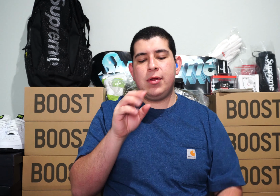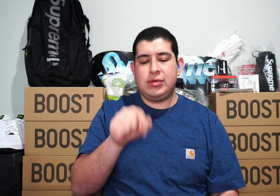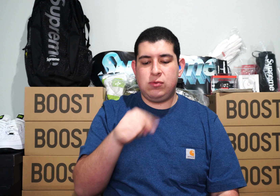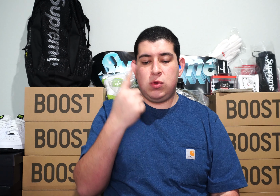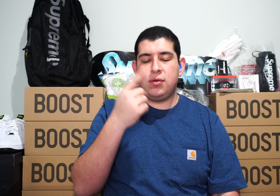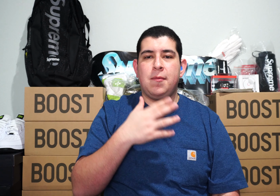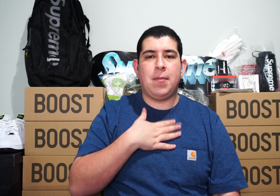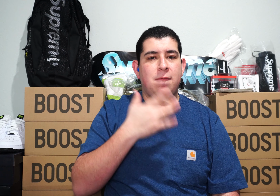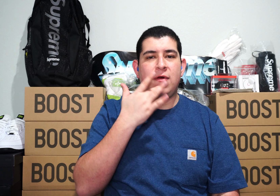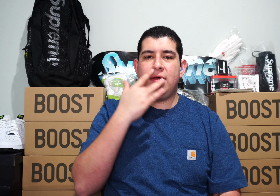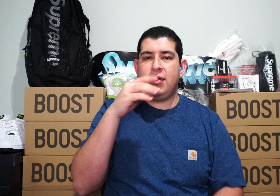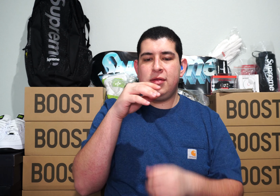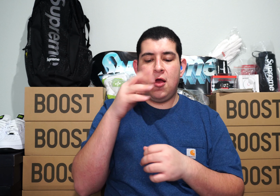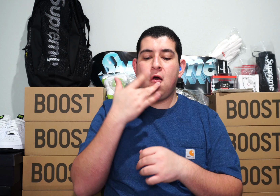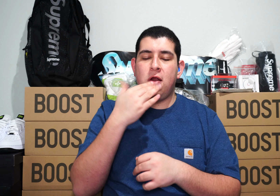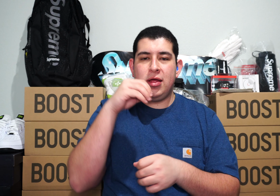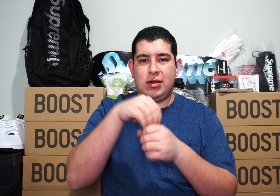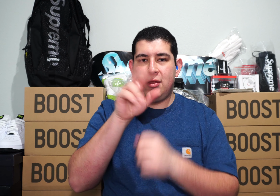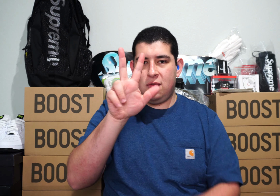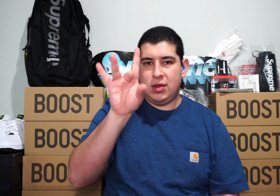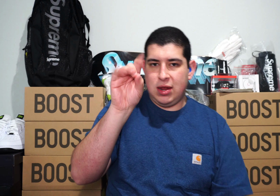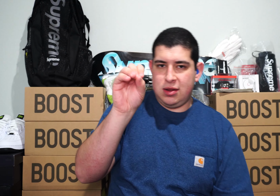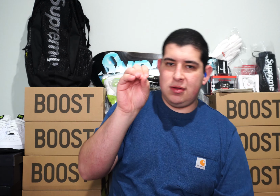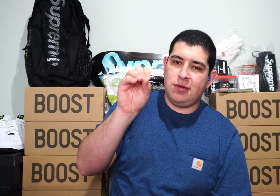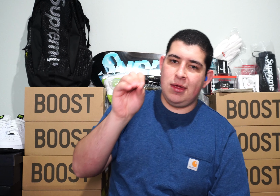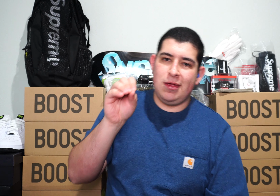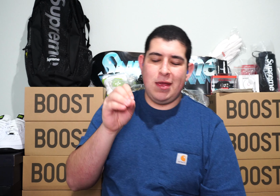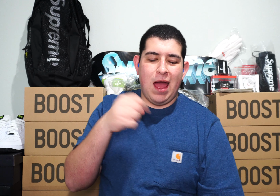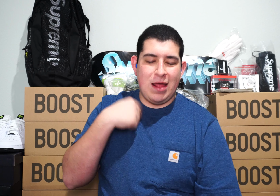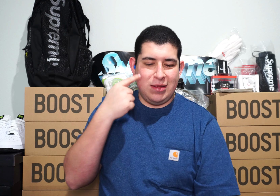Onyx is one of best colorway 380